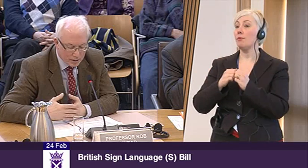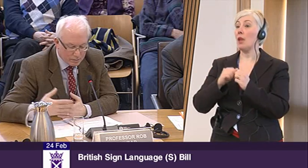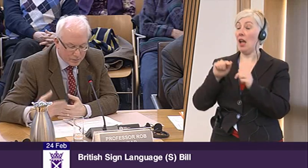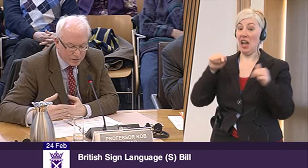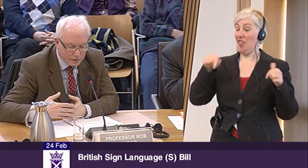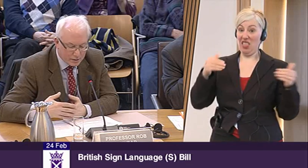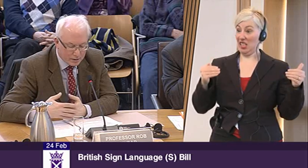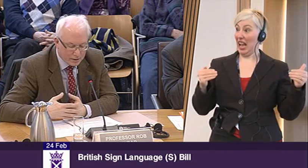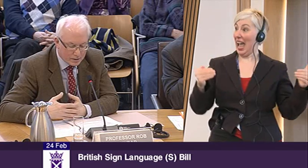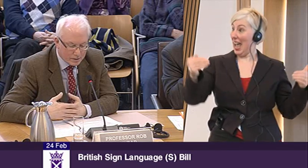2005 act.